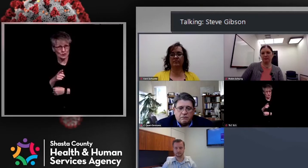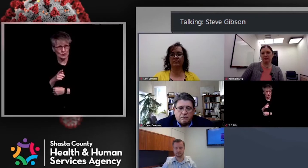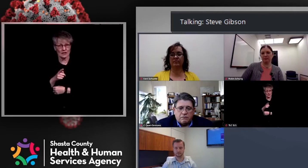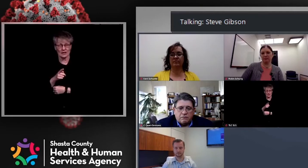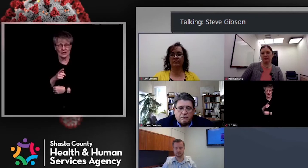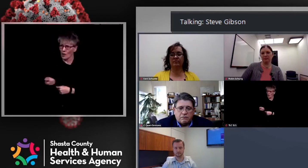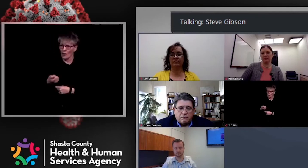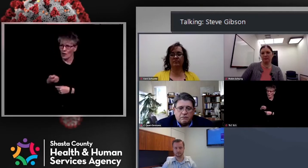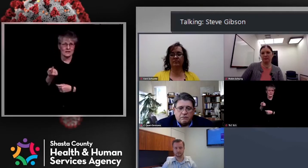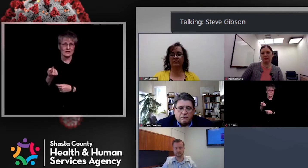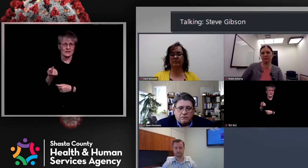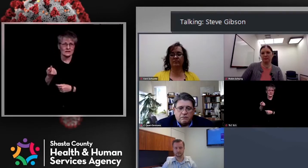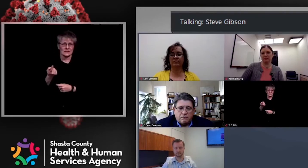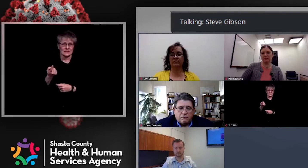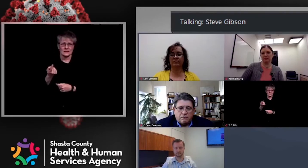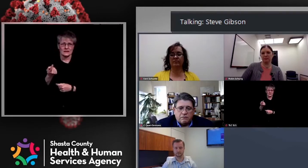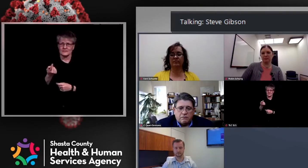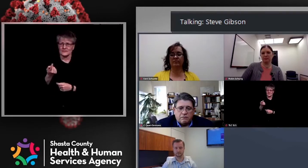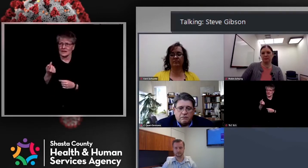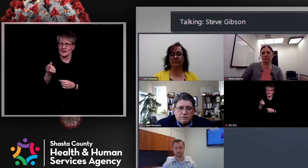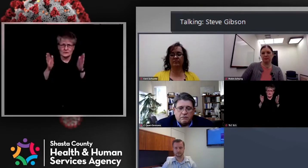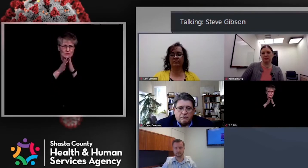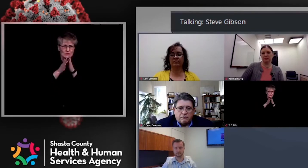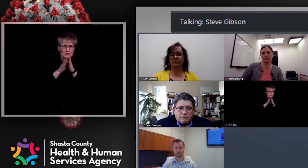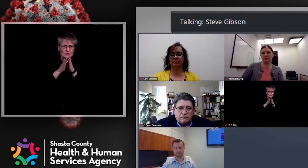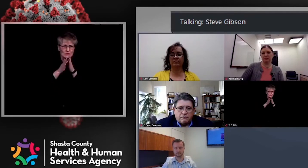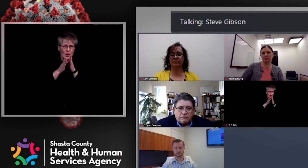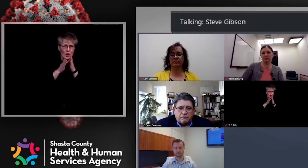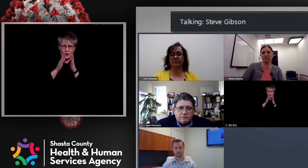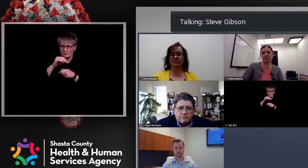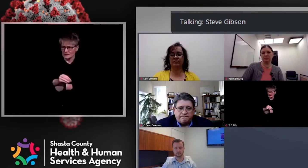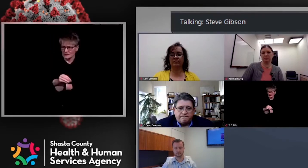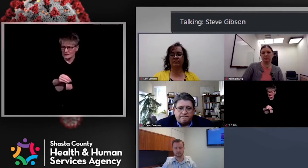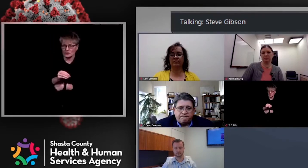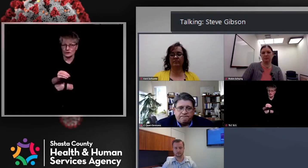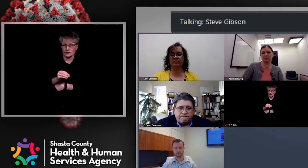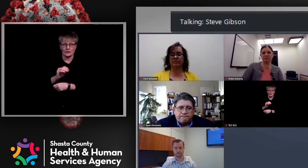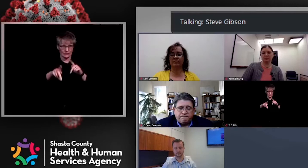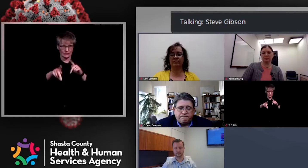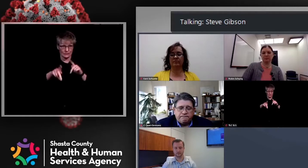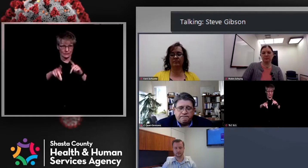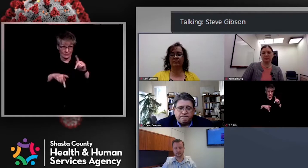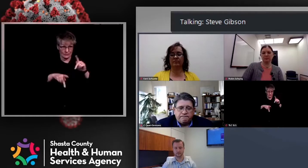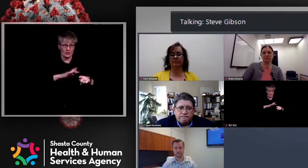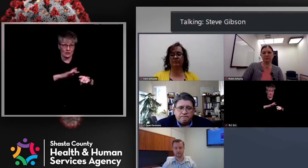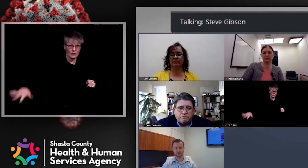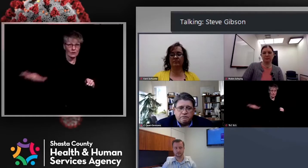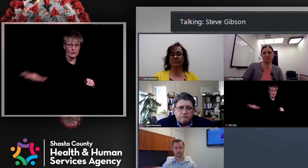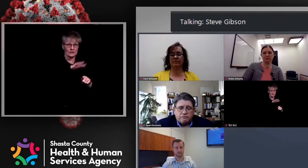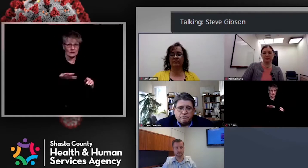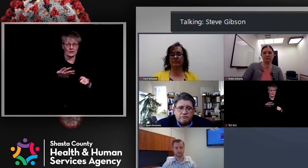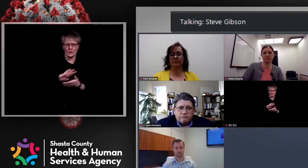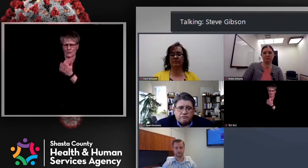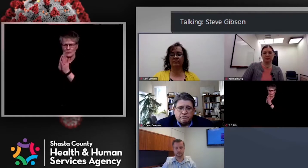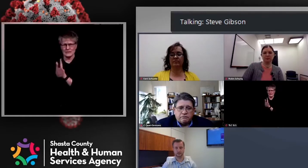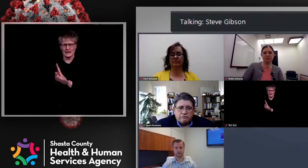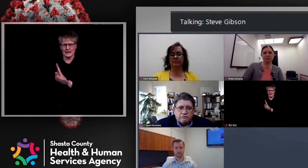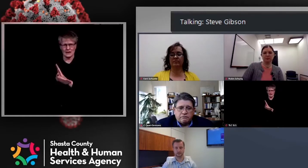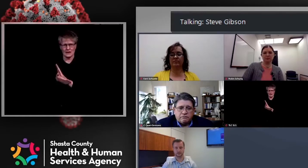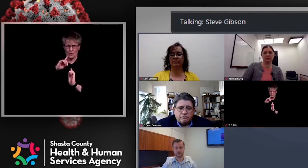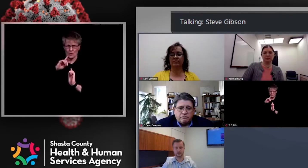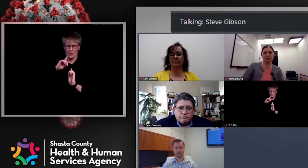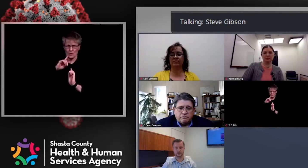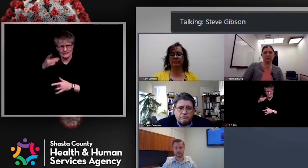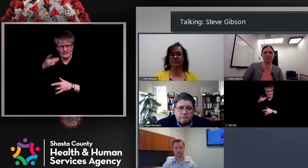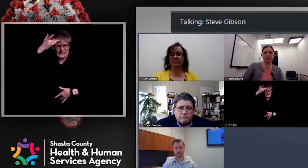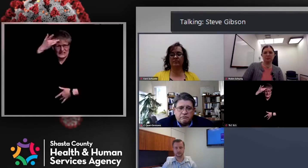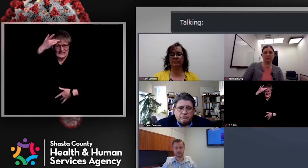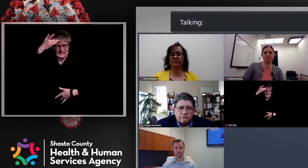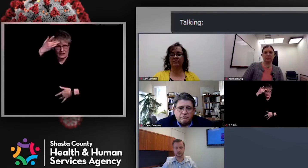remarkable that there hasn't been more negative effects from any of these vaccines?